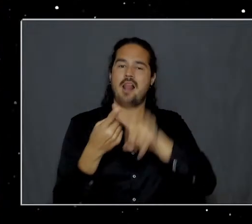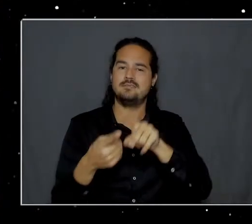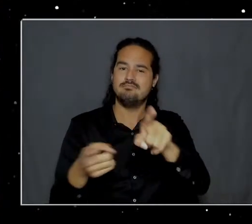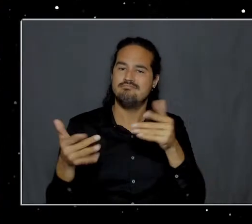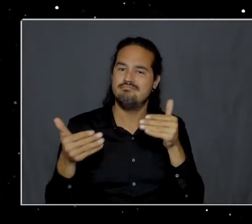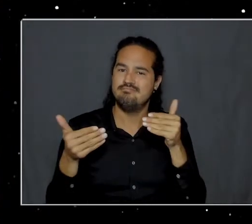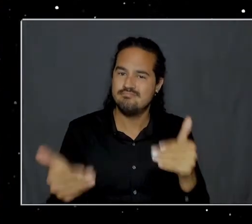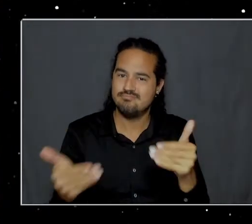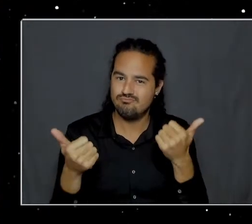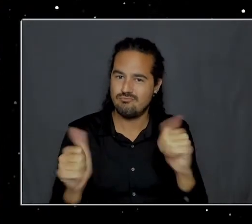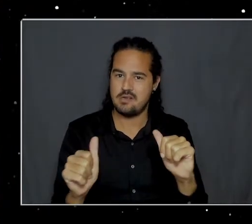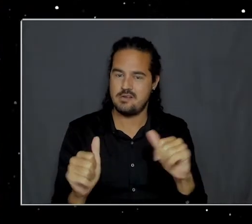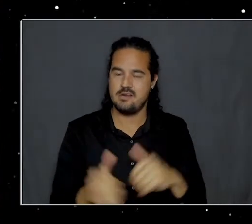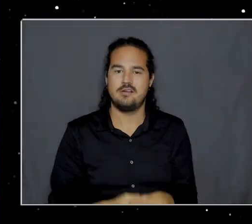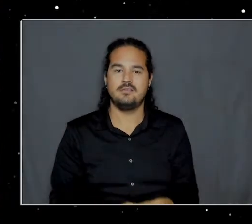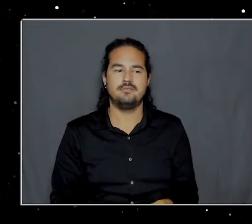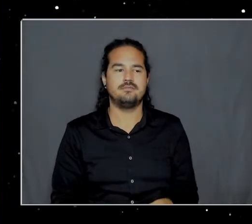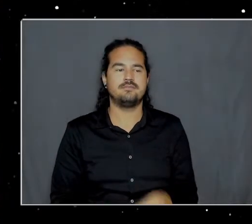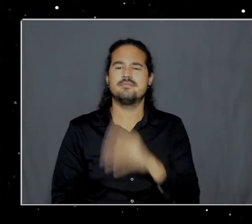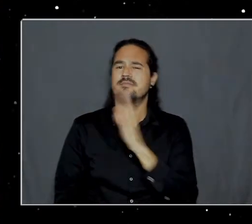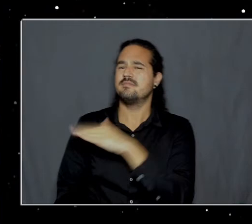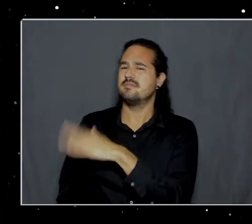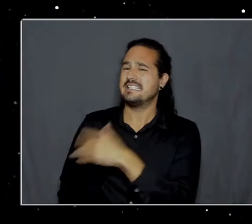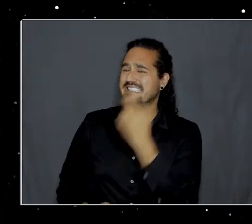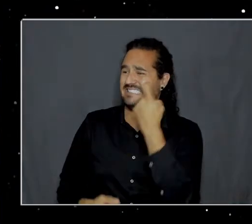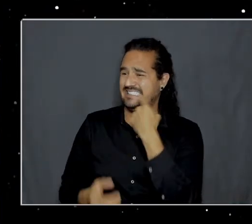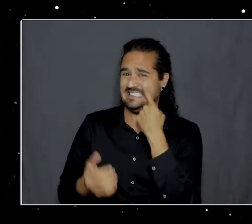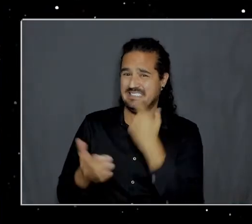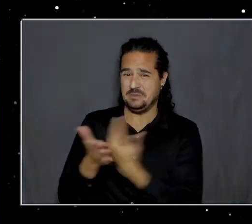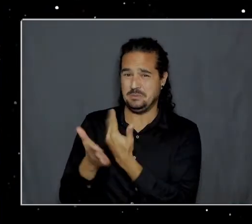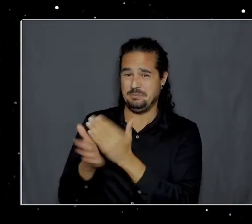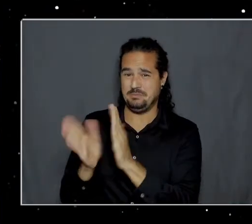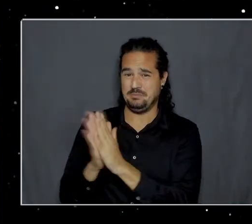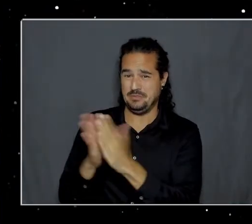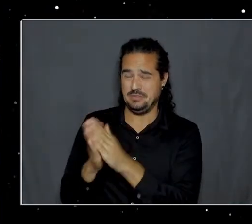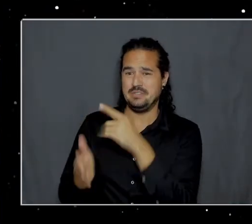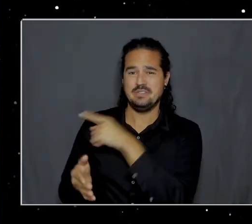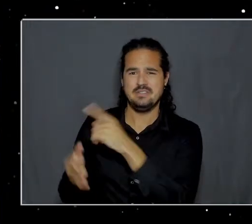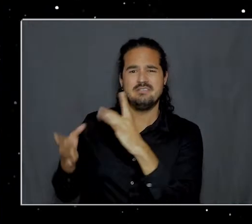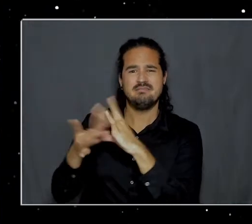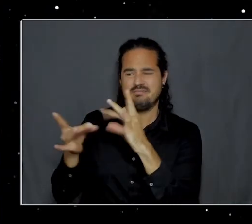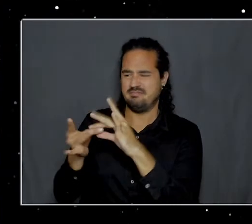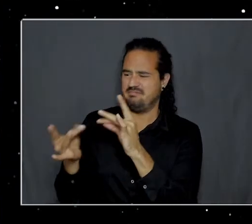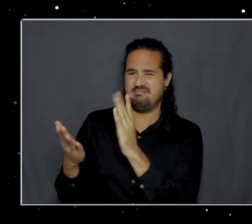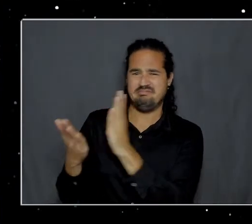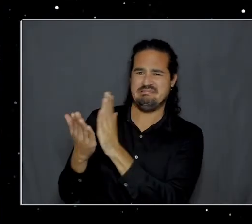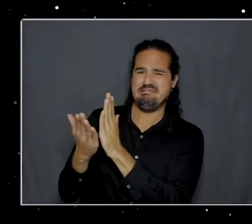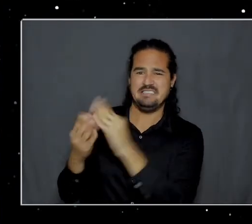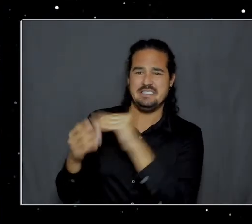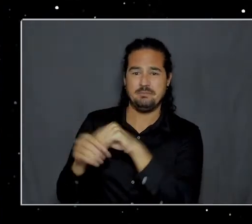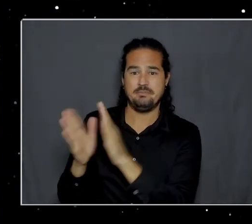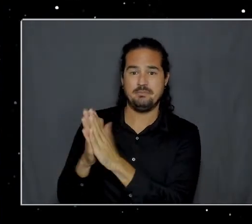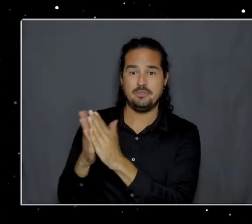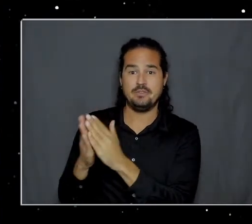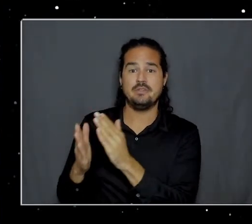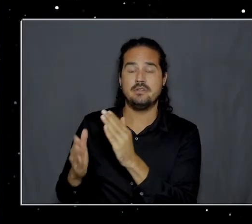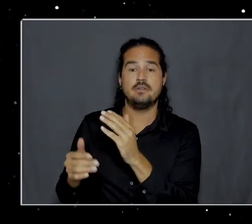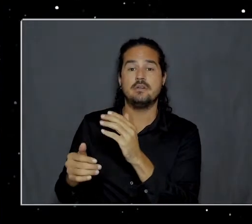SO IN YOUR MOST RECENT BOOK, RACING TO JUSTICE, ONE OF THE THINGS THAT YOU TALKED ABOUT EARLY ON IN THE BOOK IS THE HARM